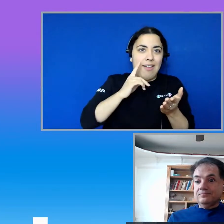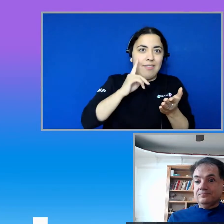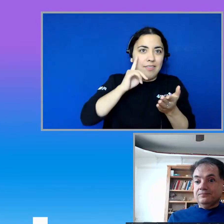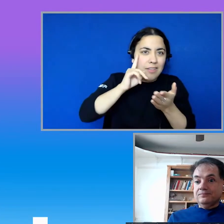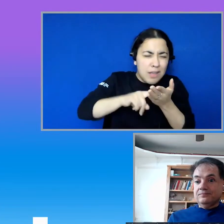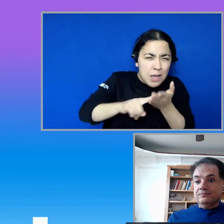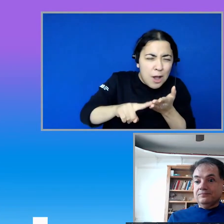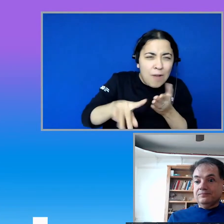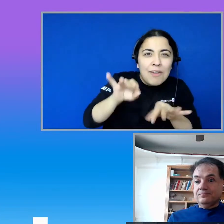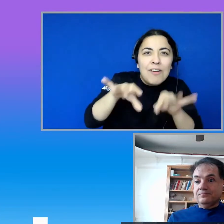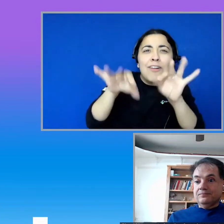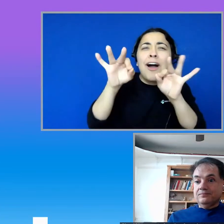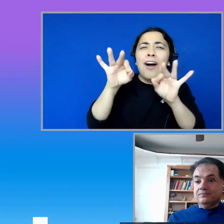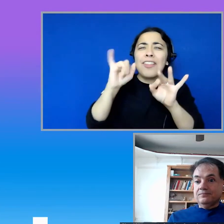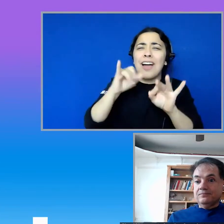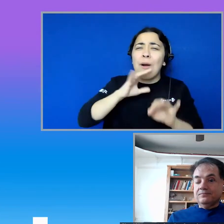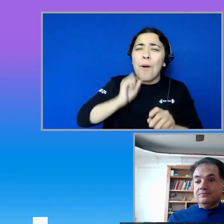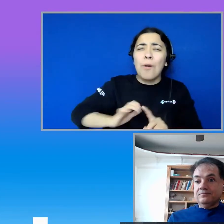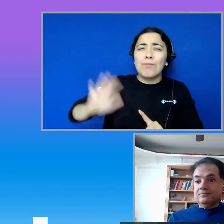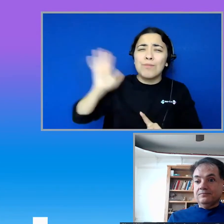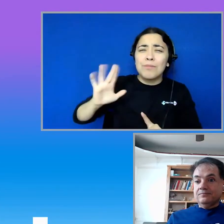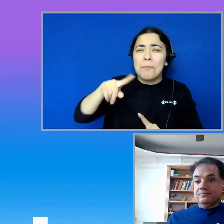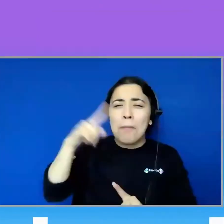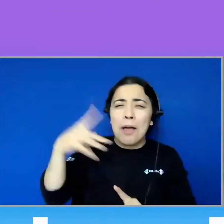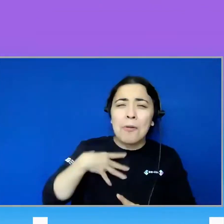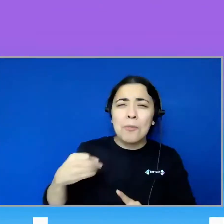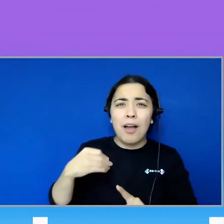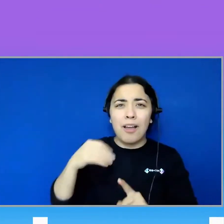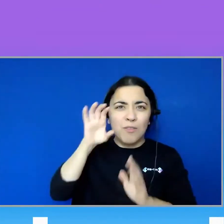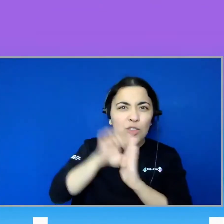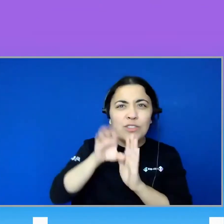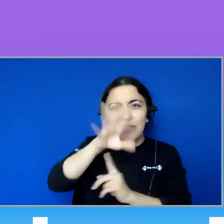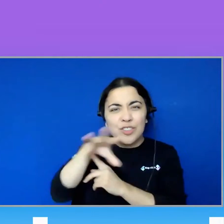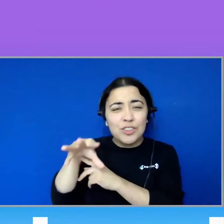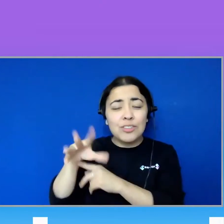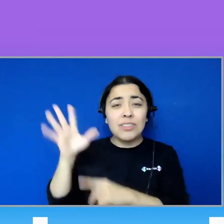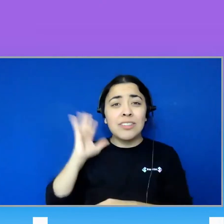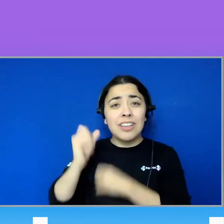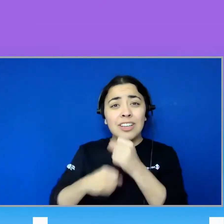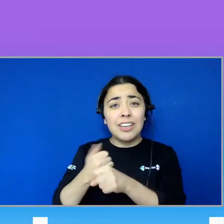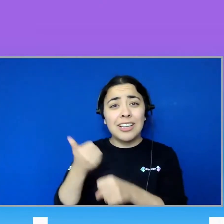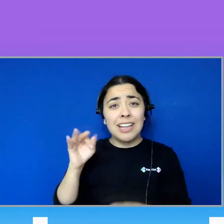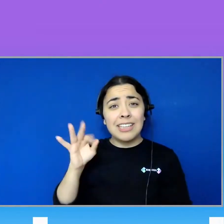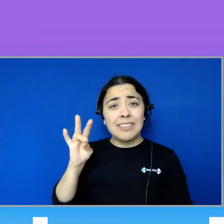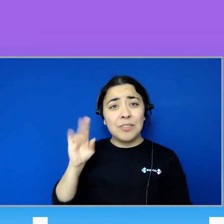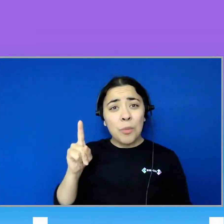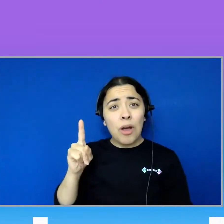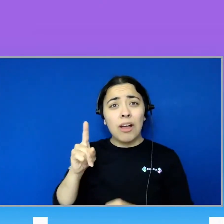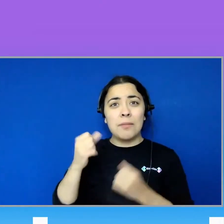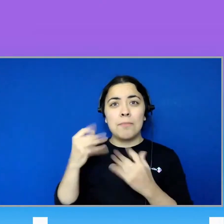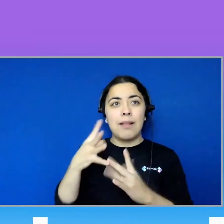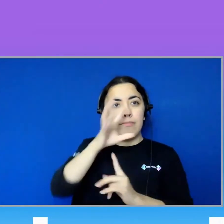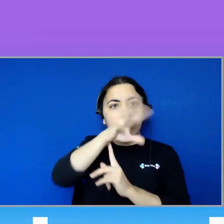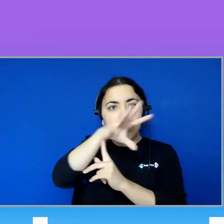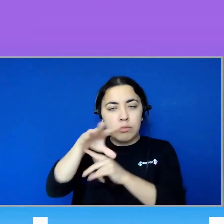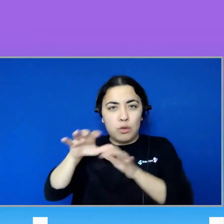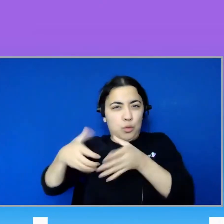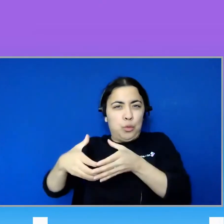locate this black and white footage. And so back in 1971,